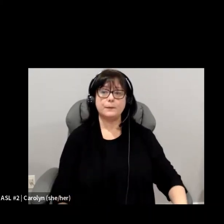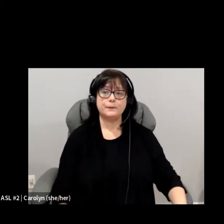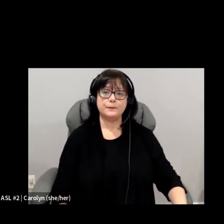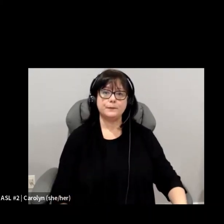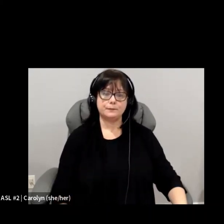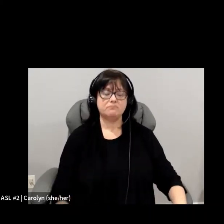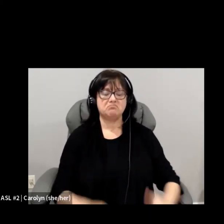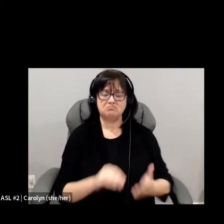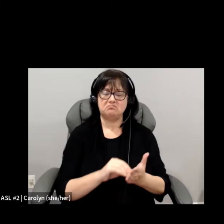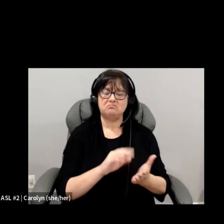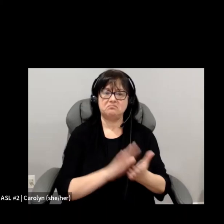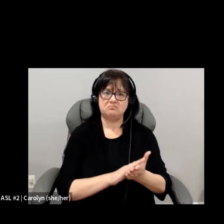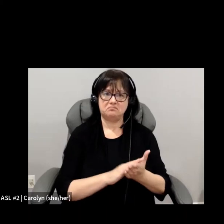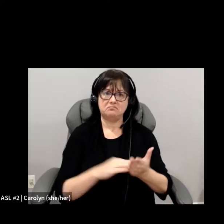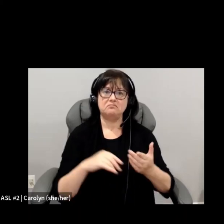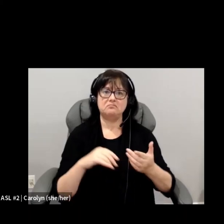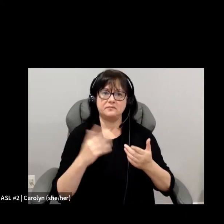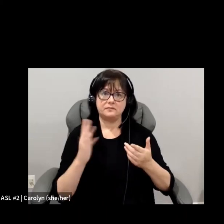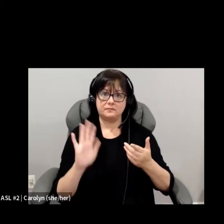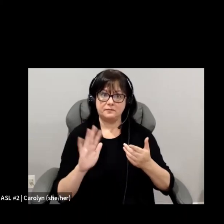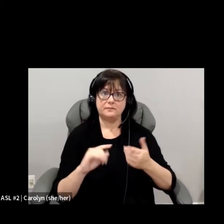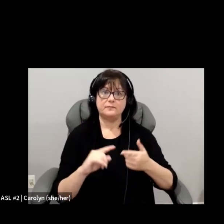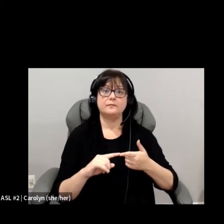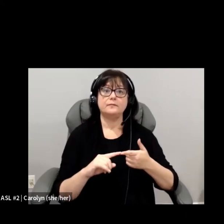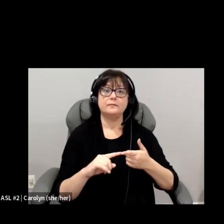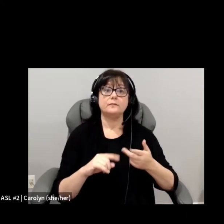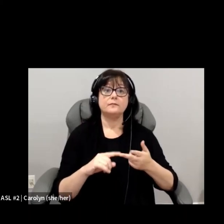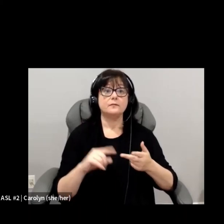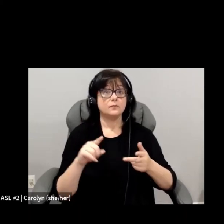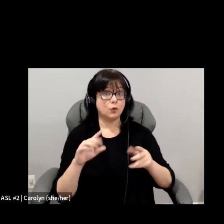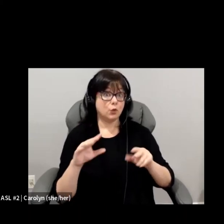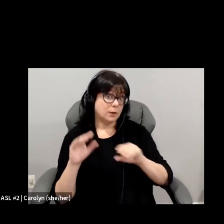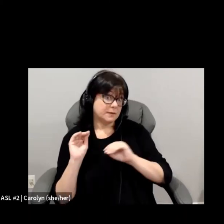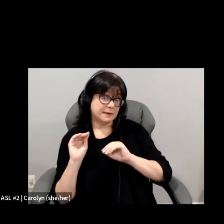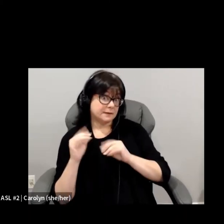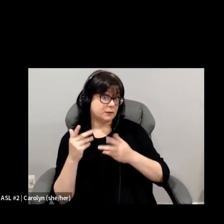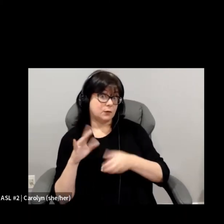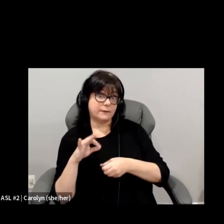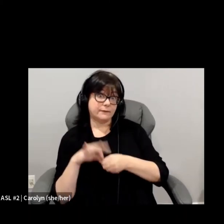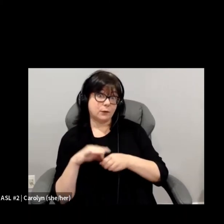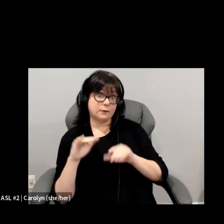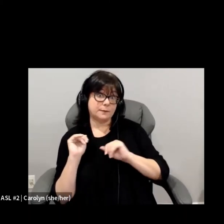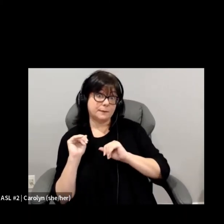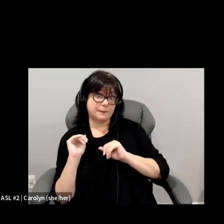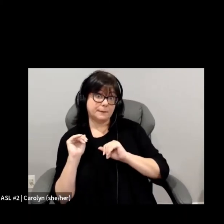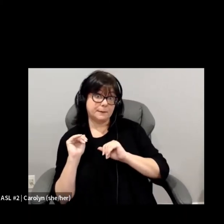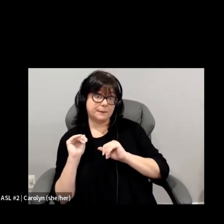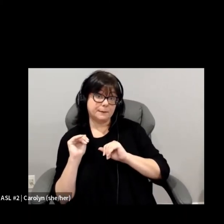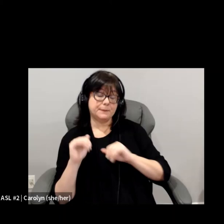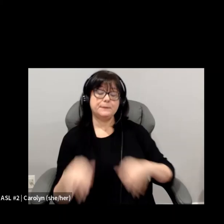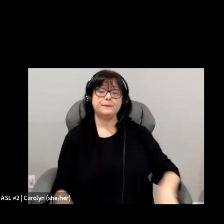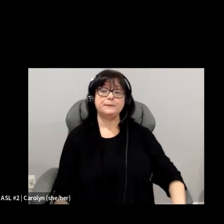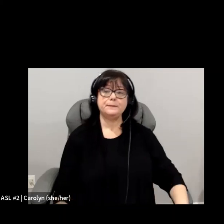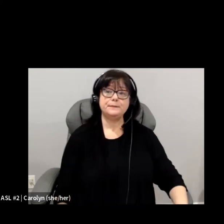Laura Upans : DO YOU ABSTAIN?